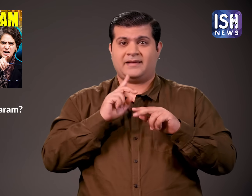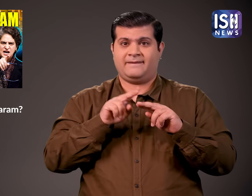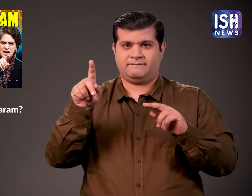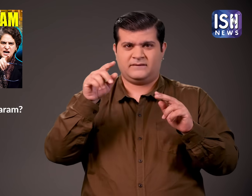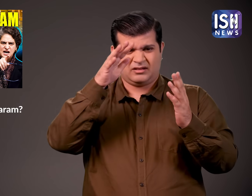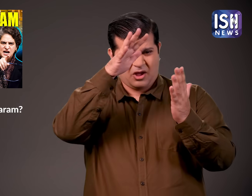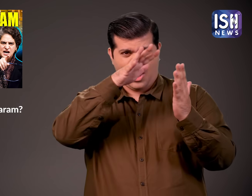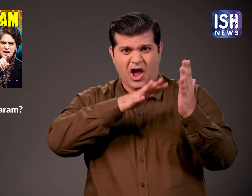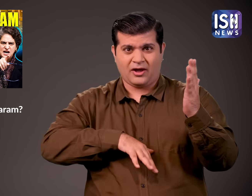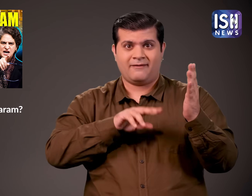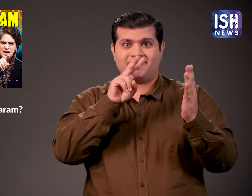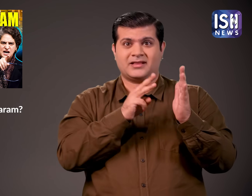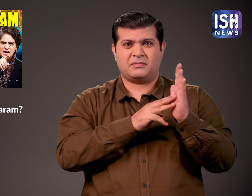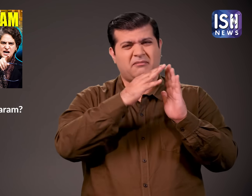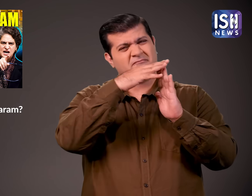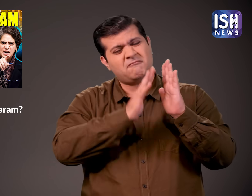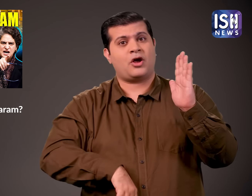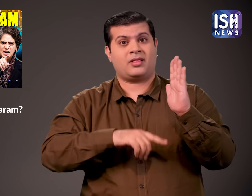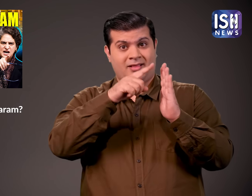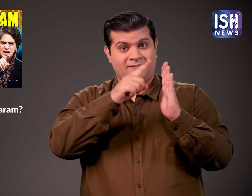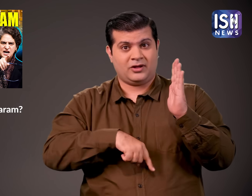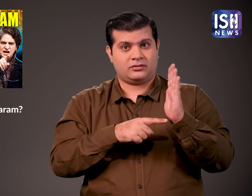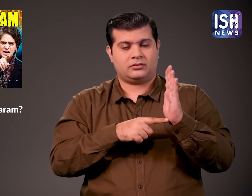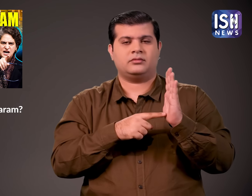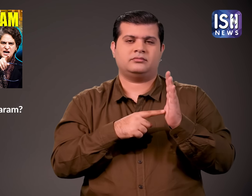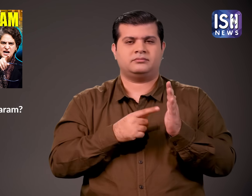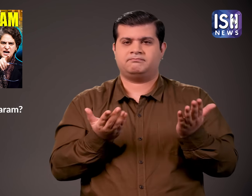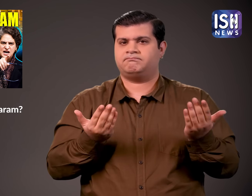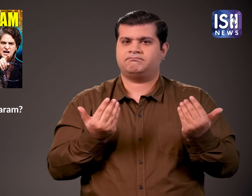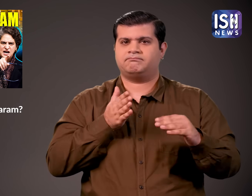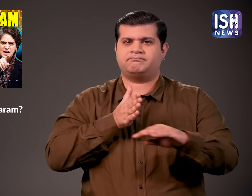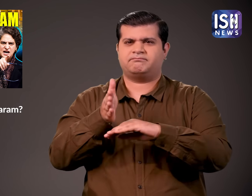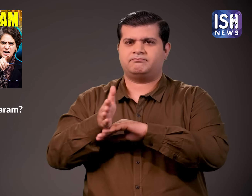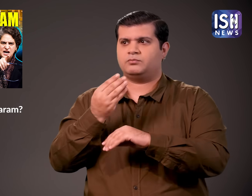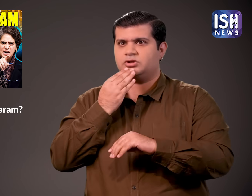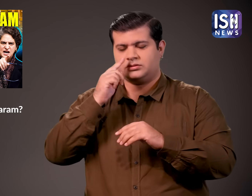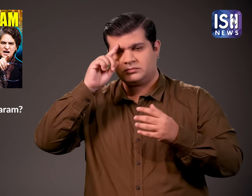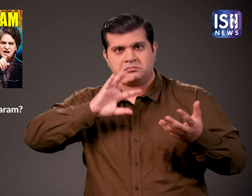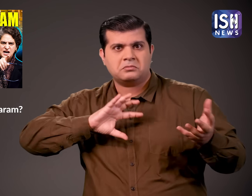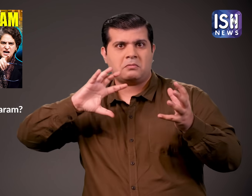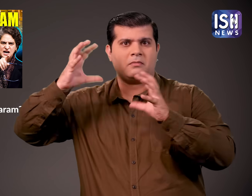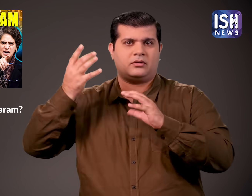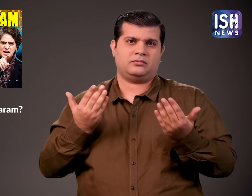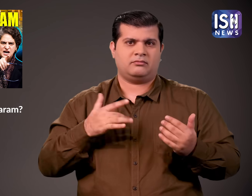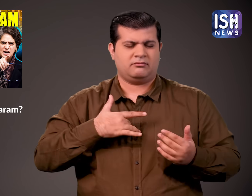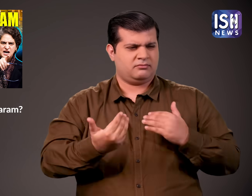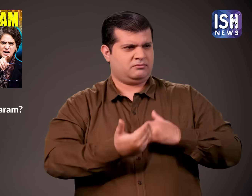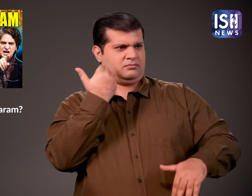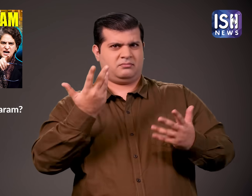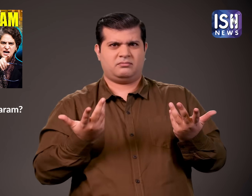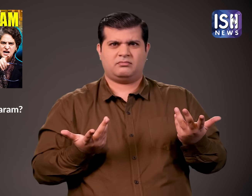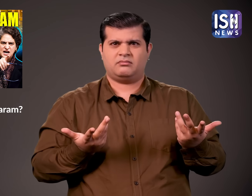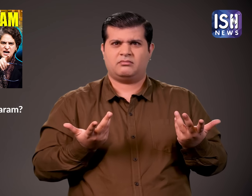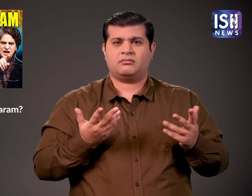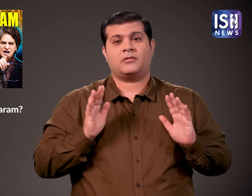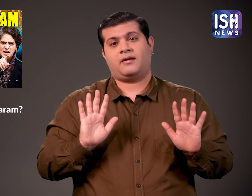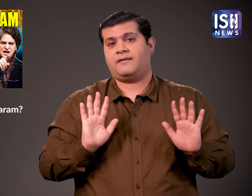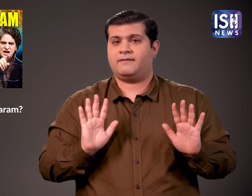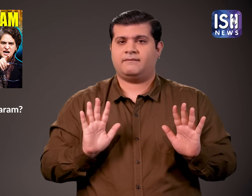that the full poem of Vande Mataram with its story could hurt Muslim feelings.